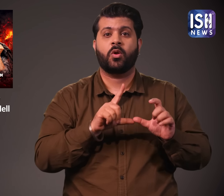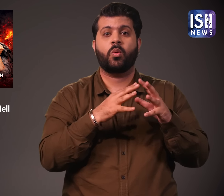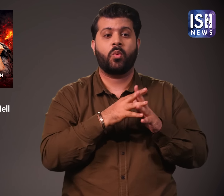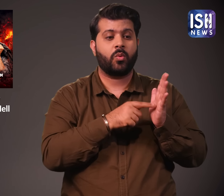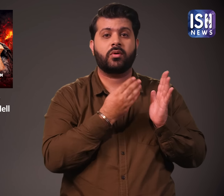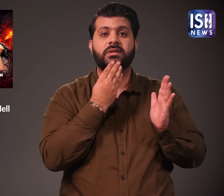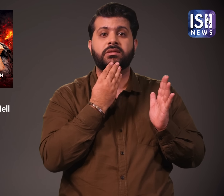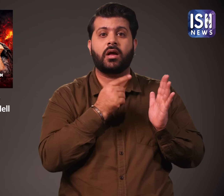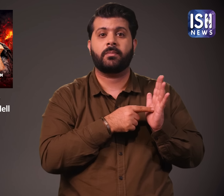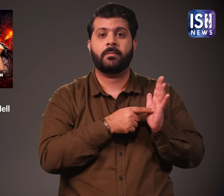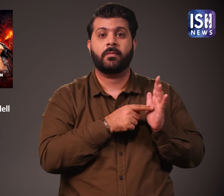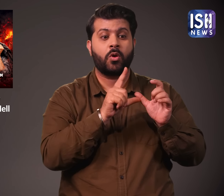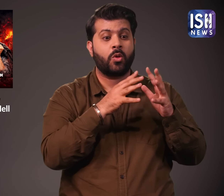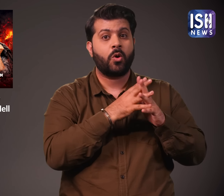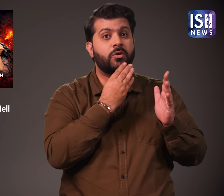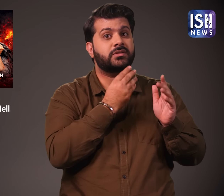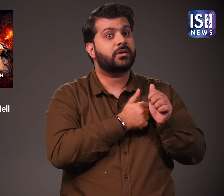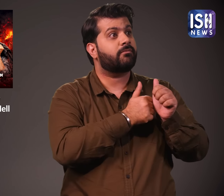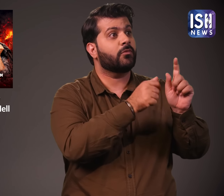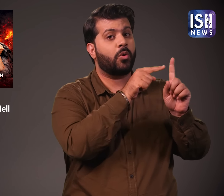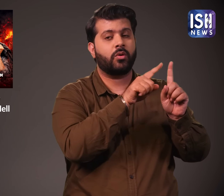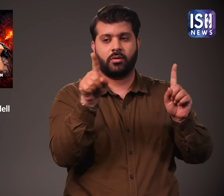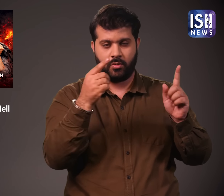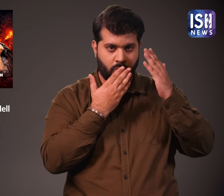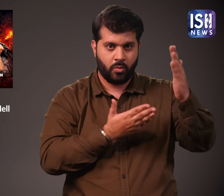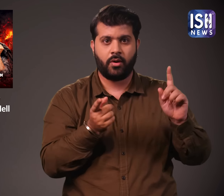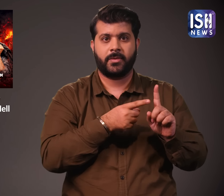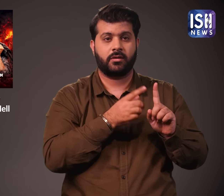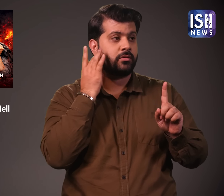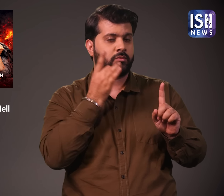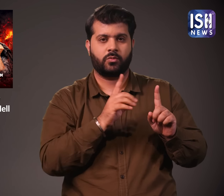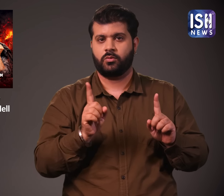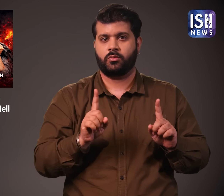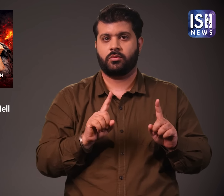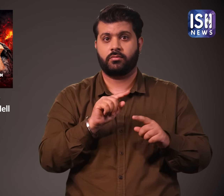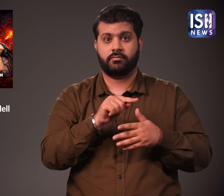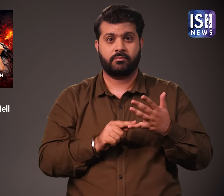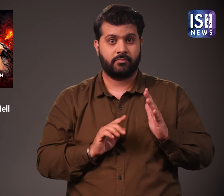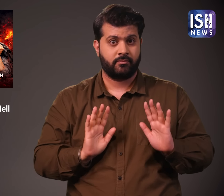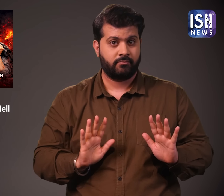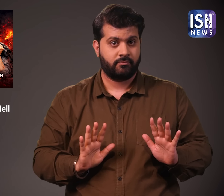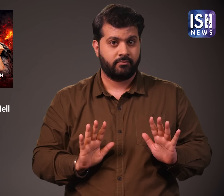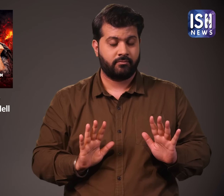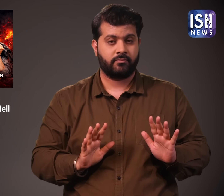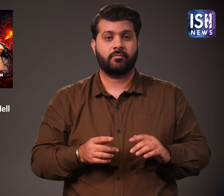Women were required to obey Islamic law and were not allowed to disobey it.